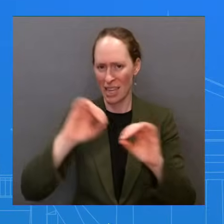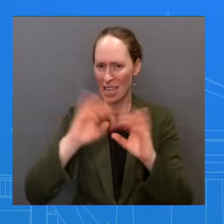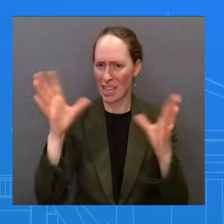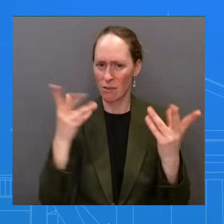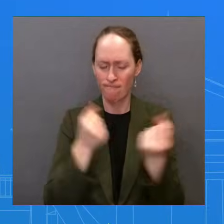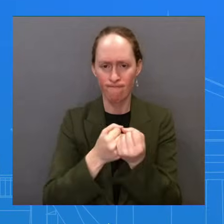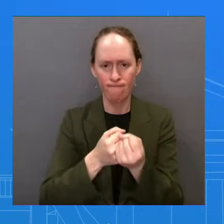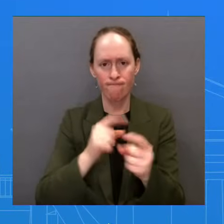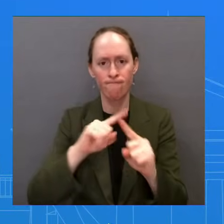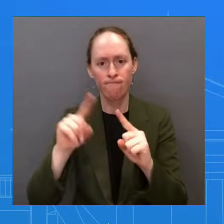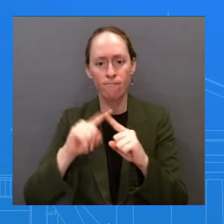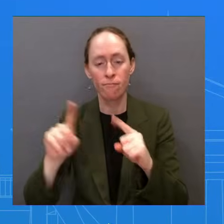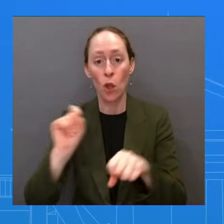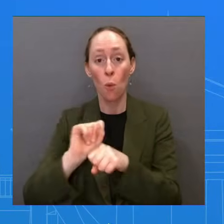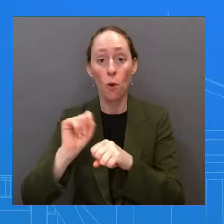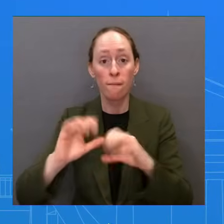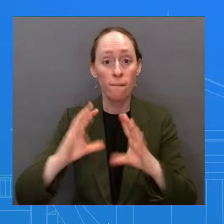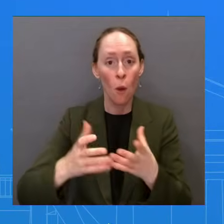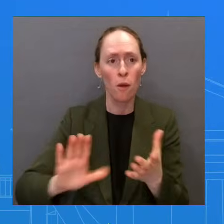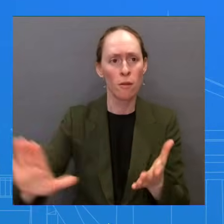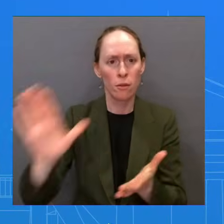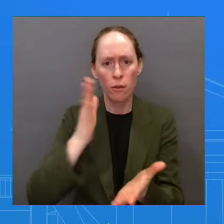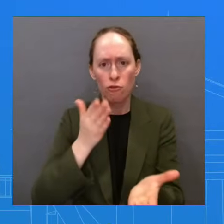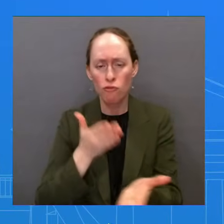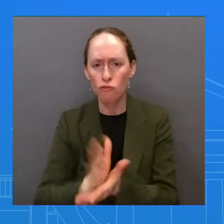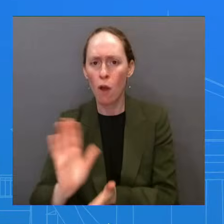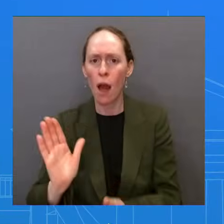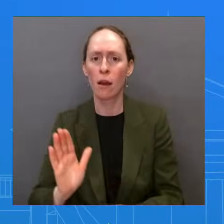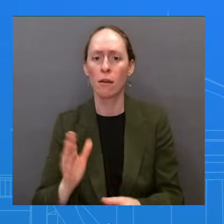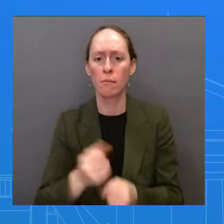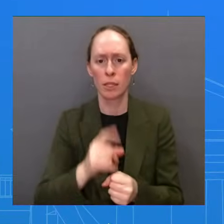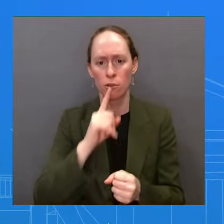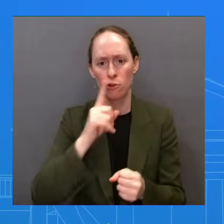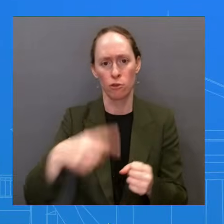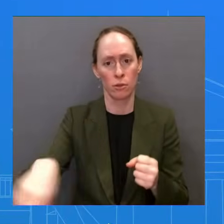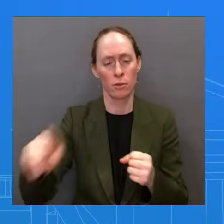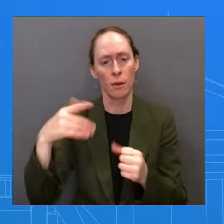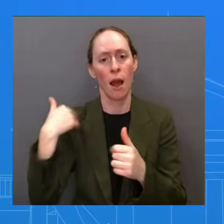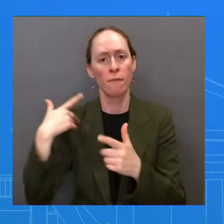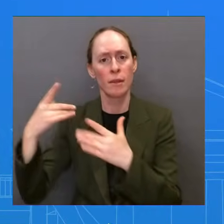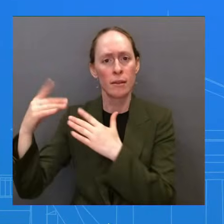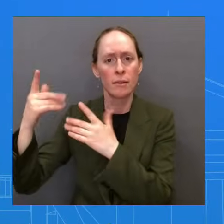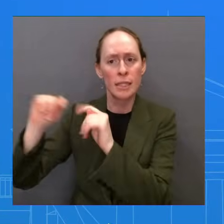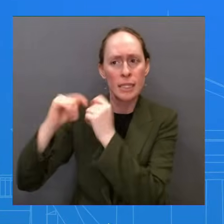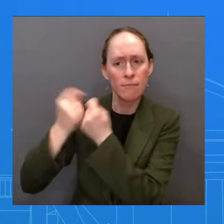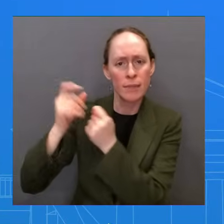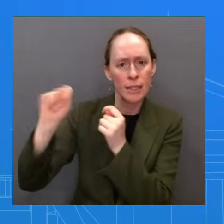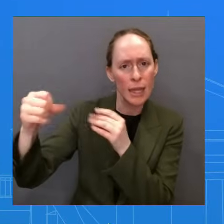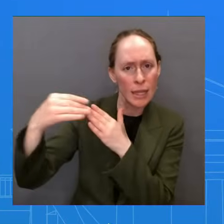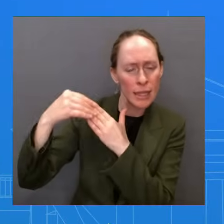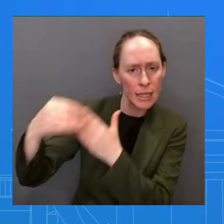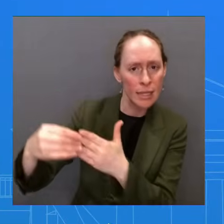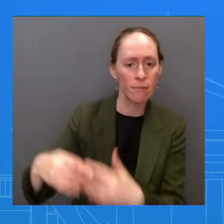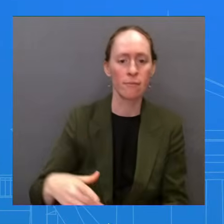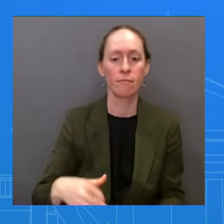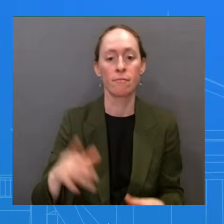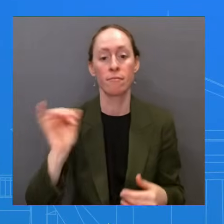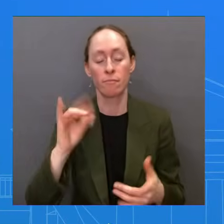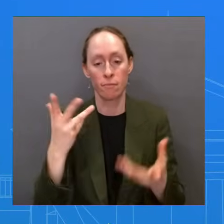NLRB and through his efforts to advance the PRO A- the PRO Act. Again, we encourage both sides to stay at the table.